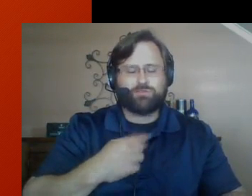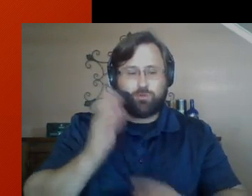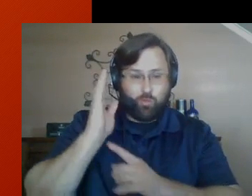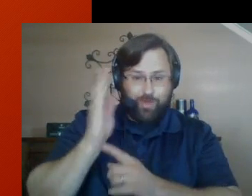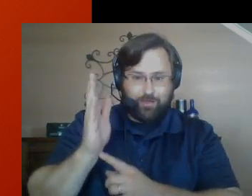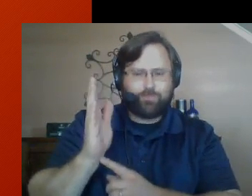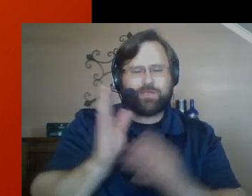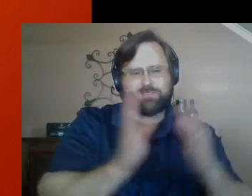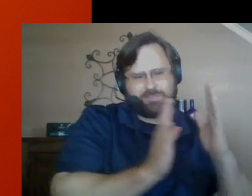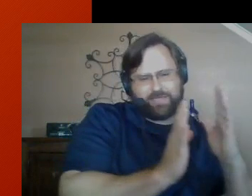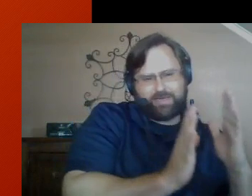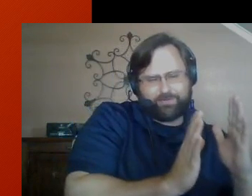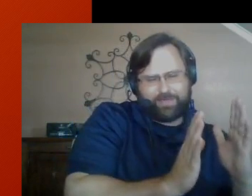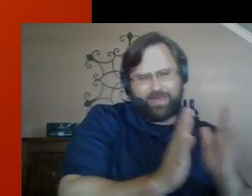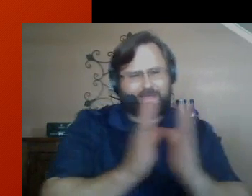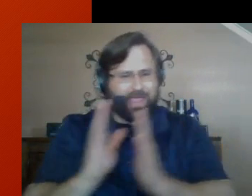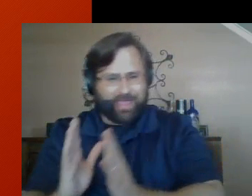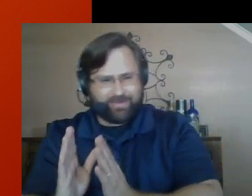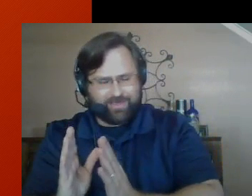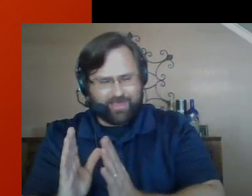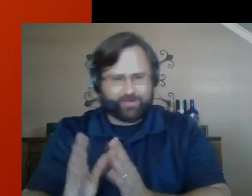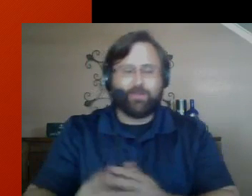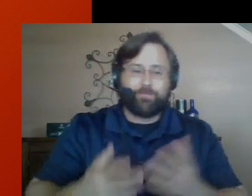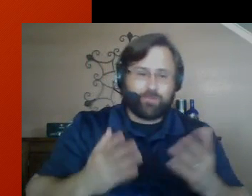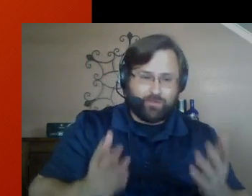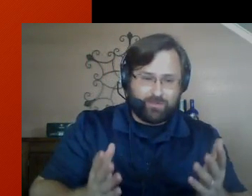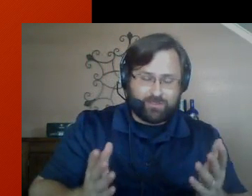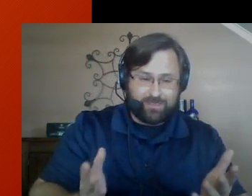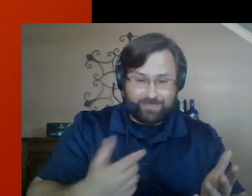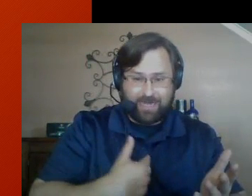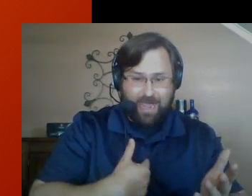so will is signed at the beginning and at the end then the subject